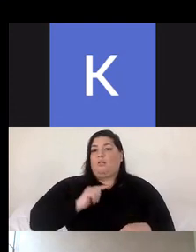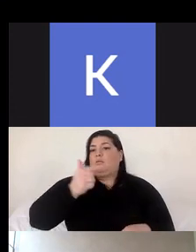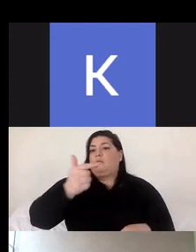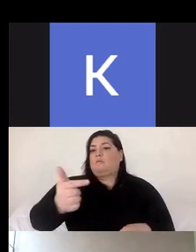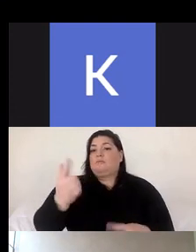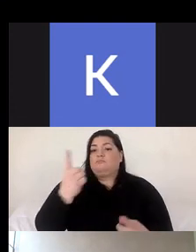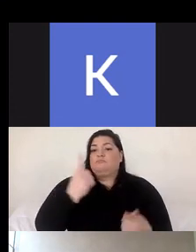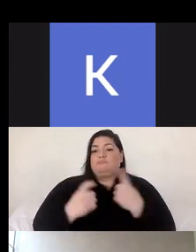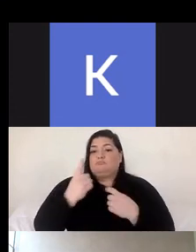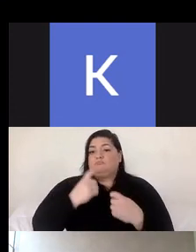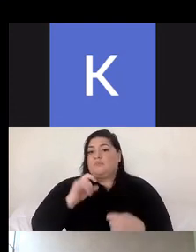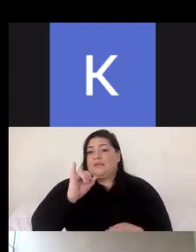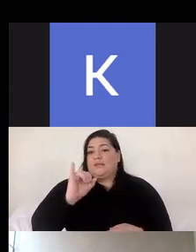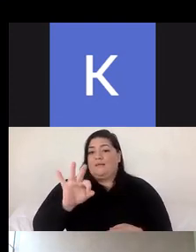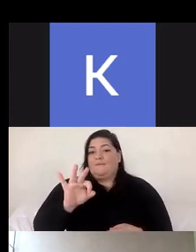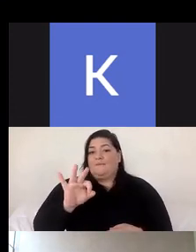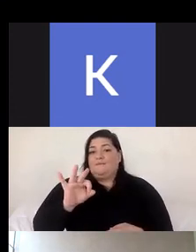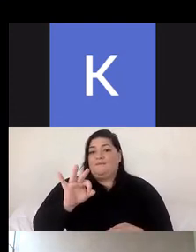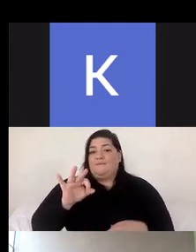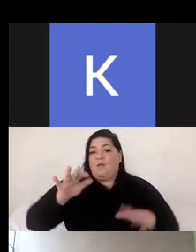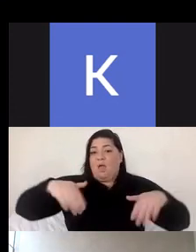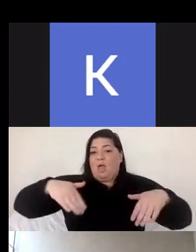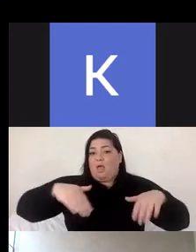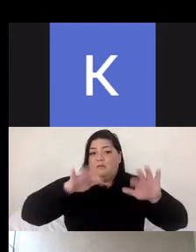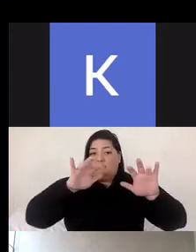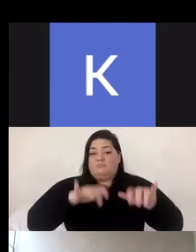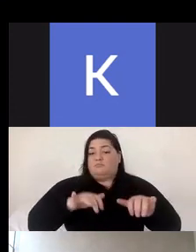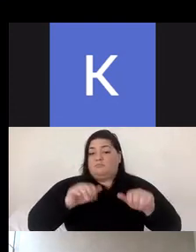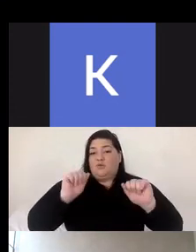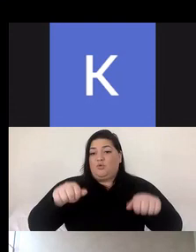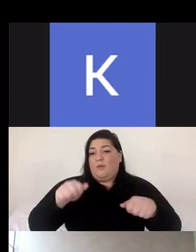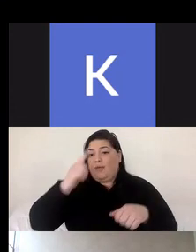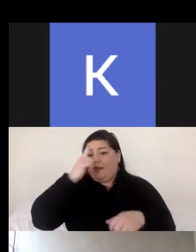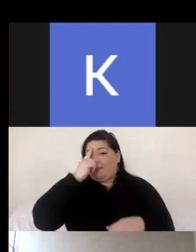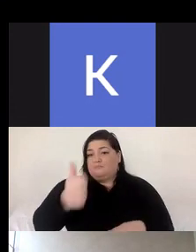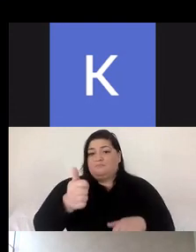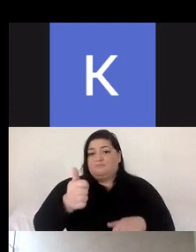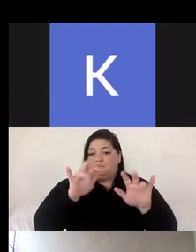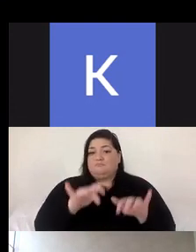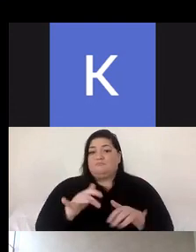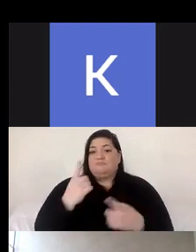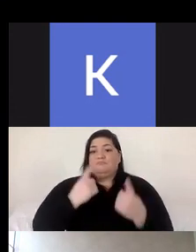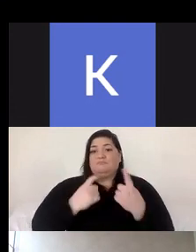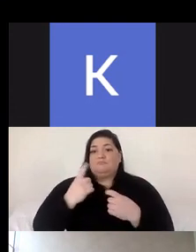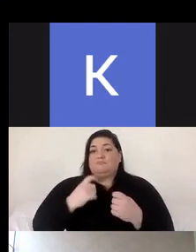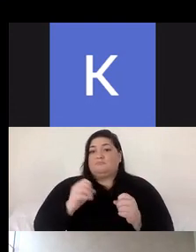If you haven't put them in yet, you're welcome to do that now. And we will try to answer them.